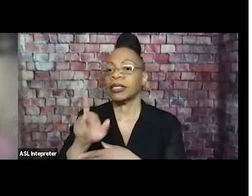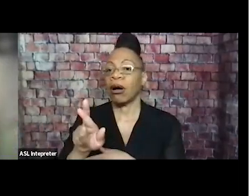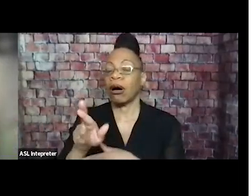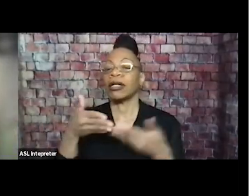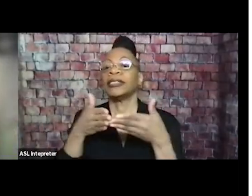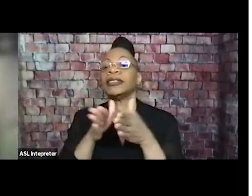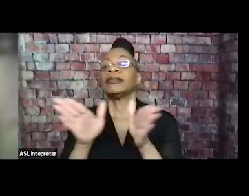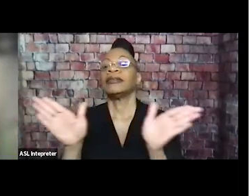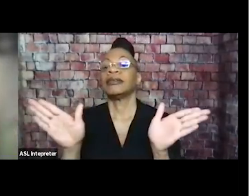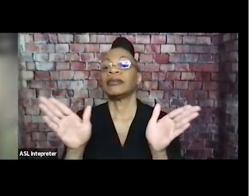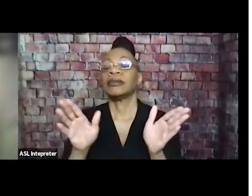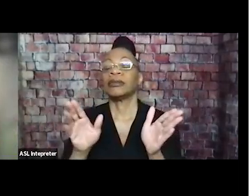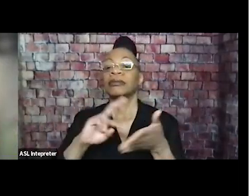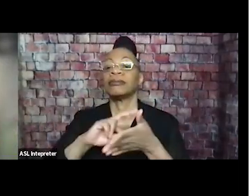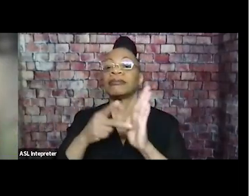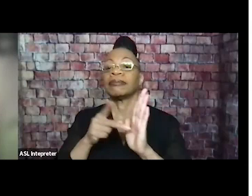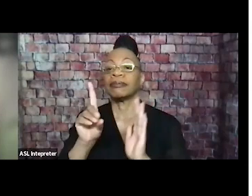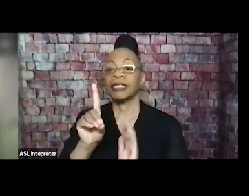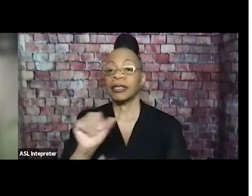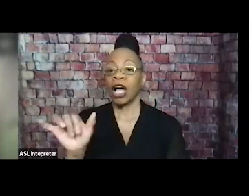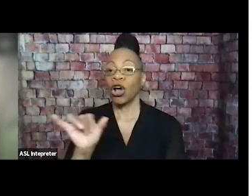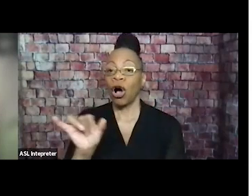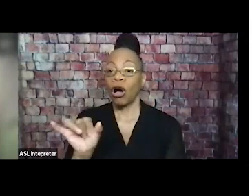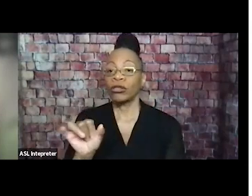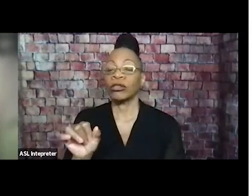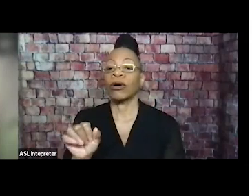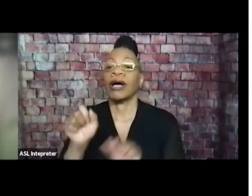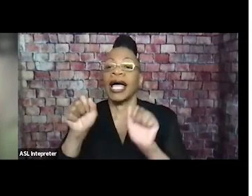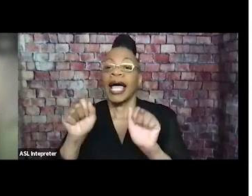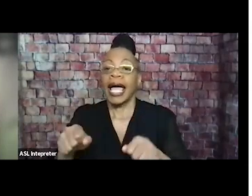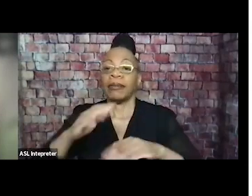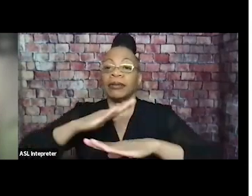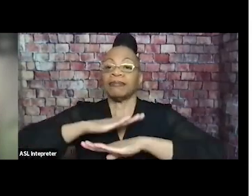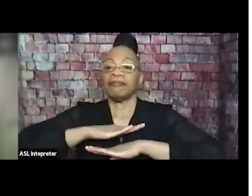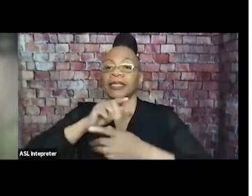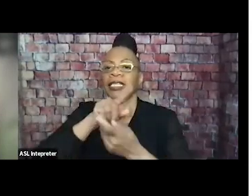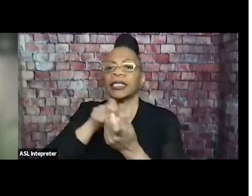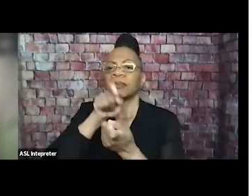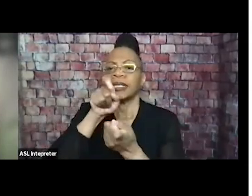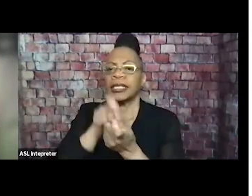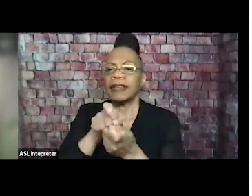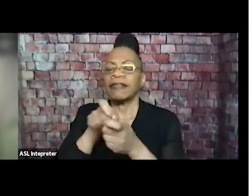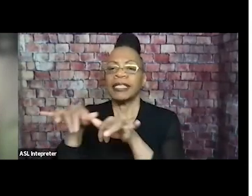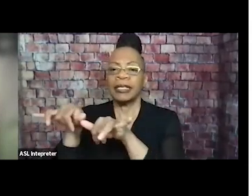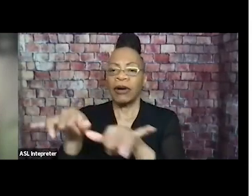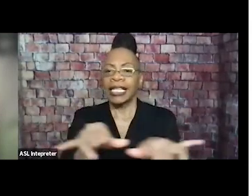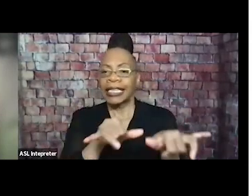but also being able to meet the specific criteria requirements in the listings